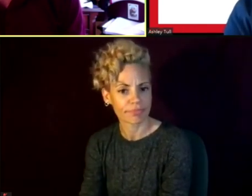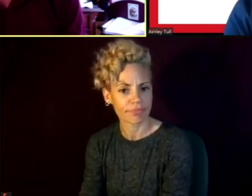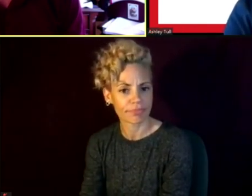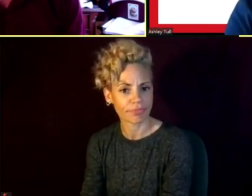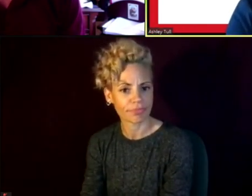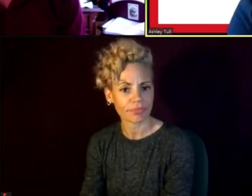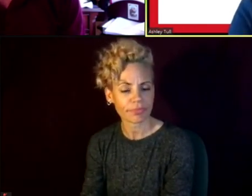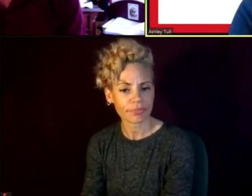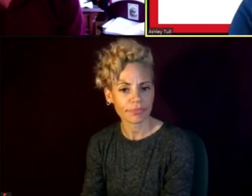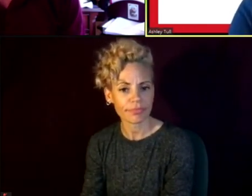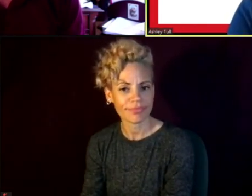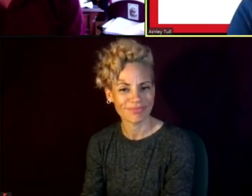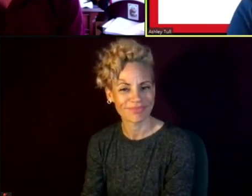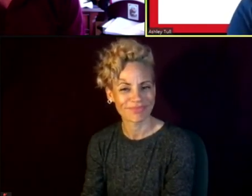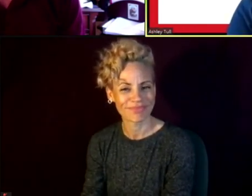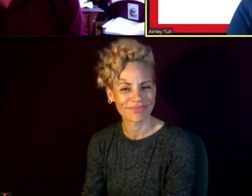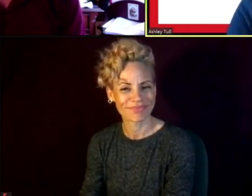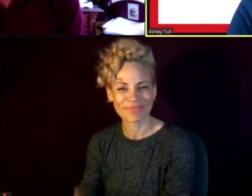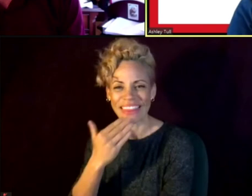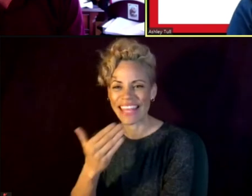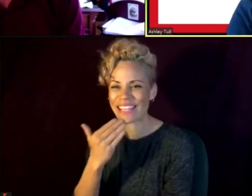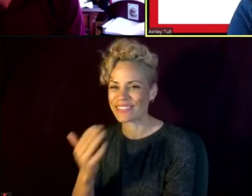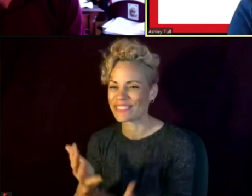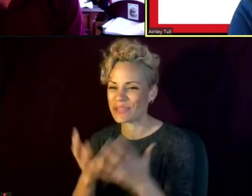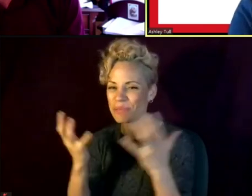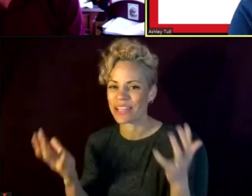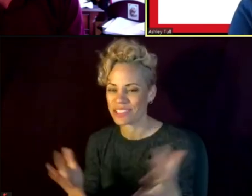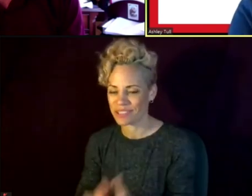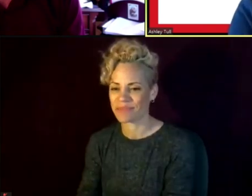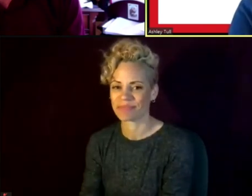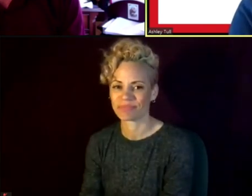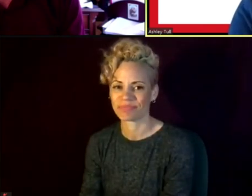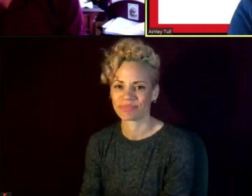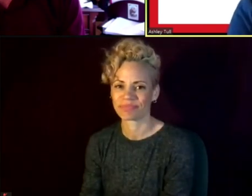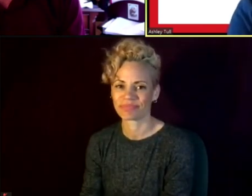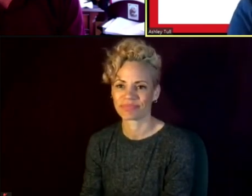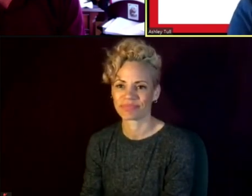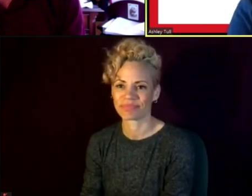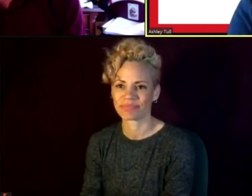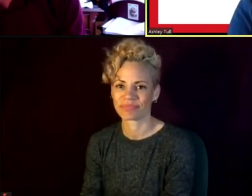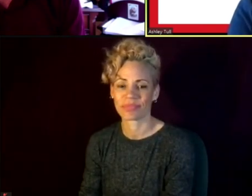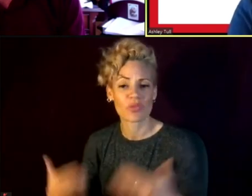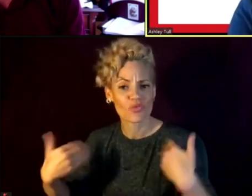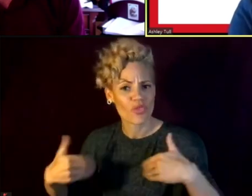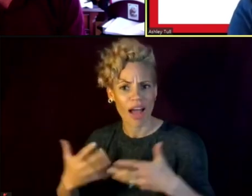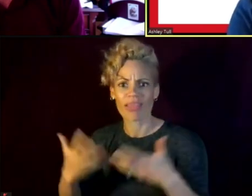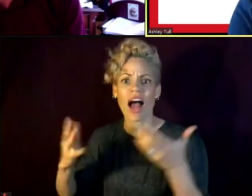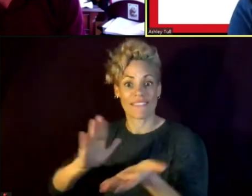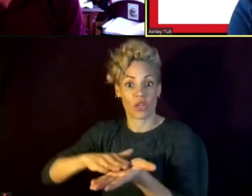Thank you so much. There are a lot of kudos coming in for you on the question feed.